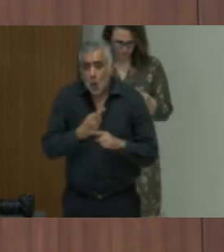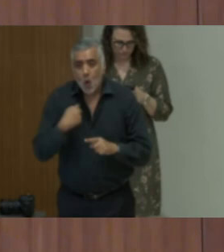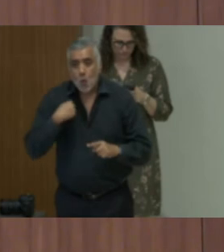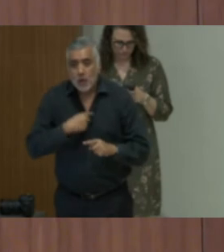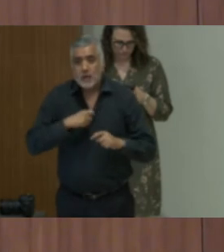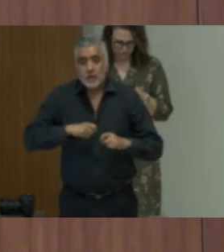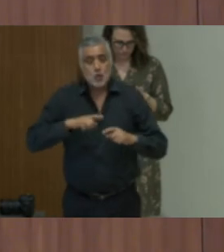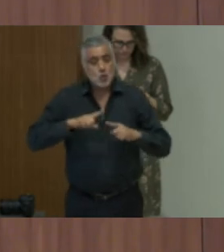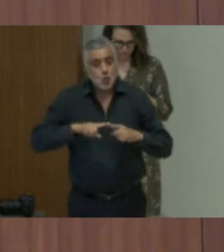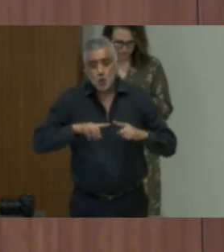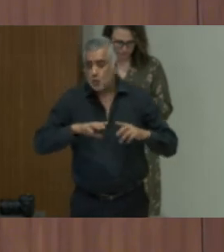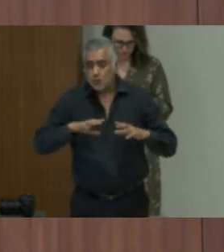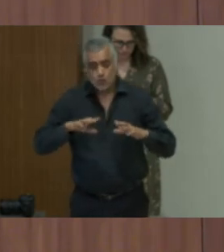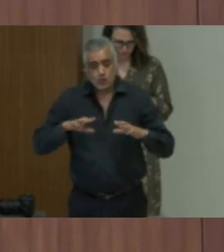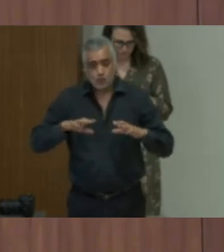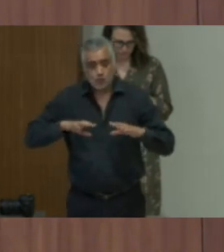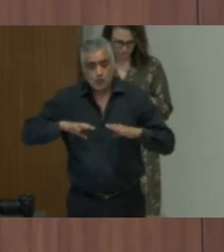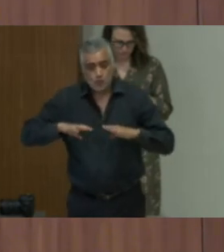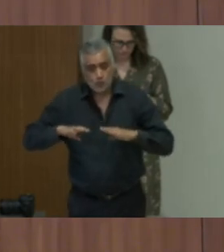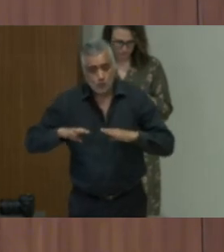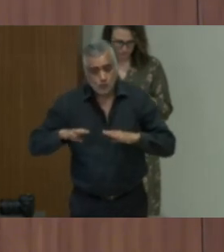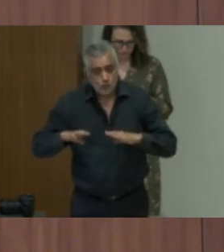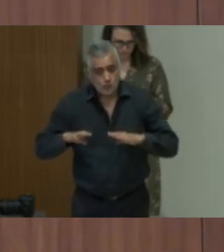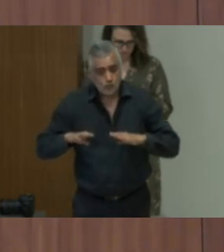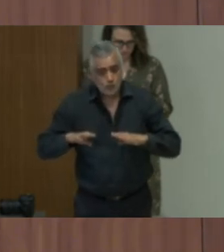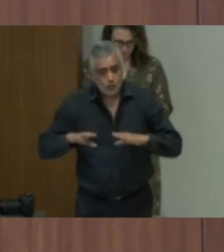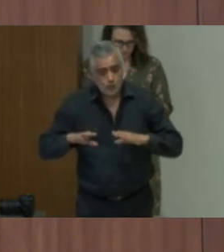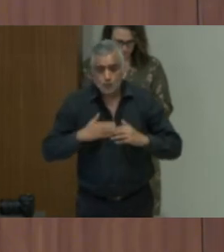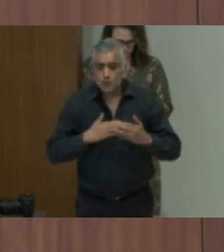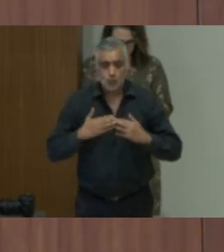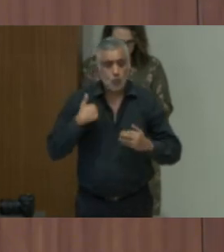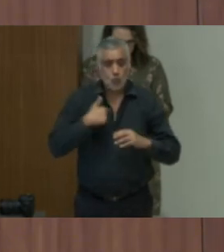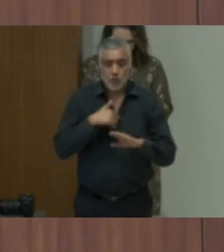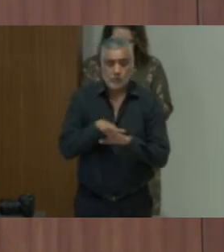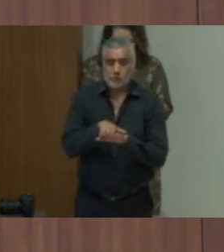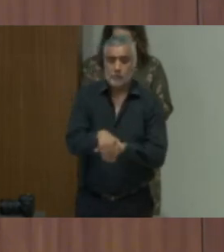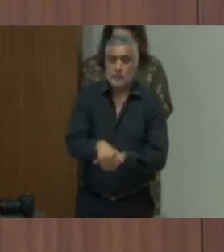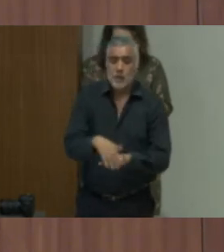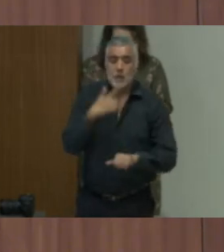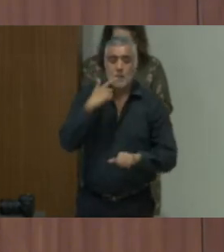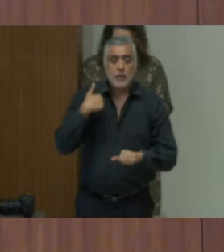otherwise we're hypocrites, but we ourselves are actually people of God, given a mission.